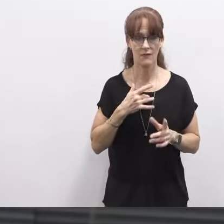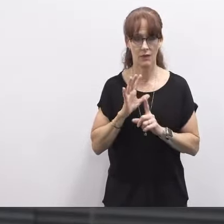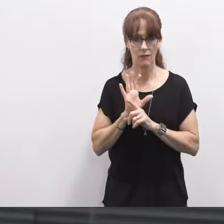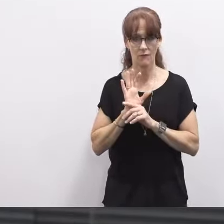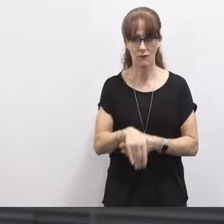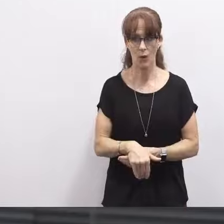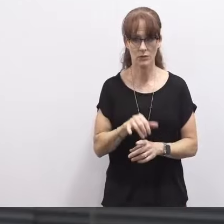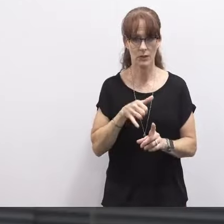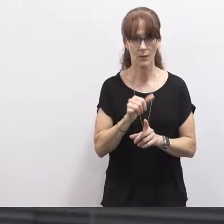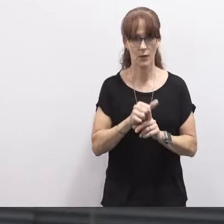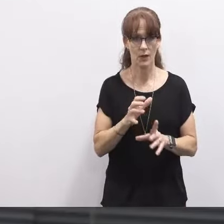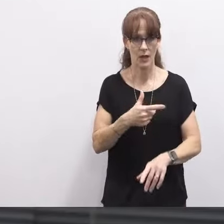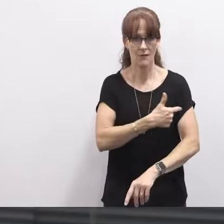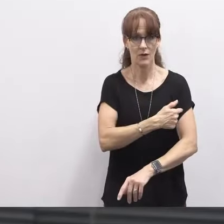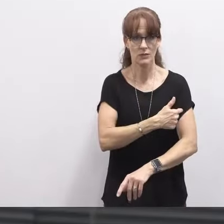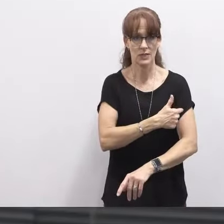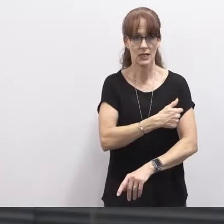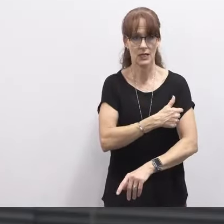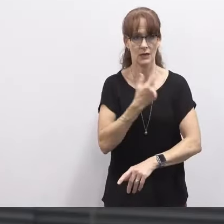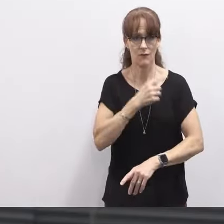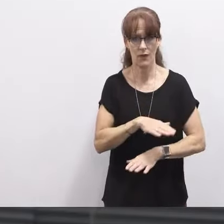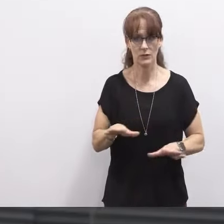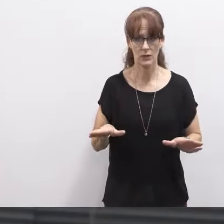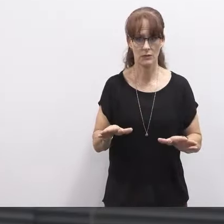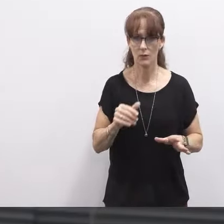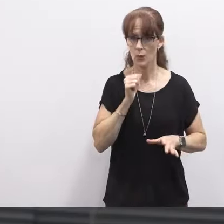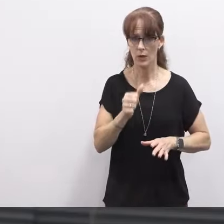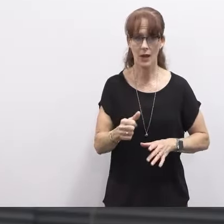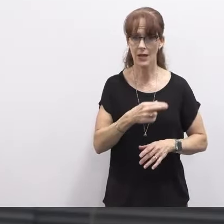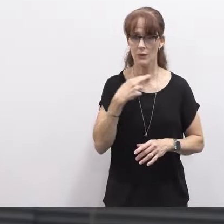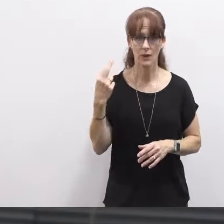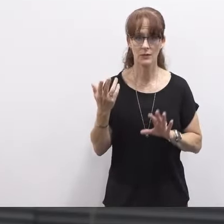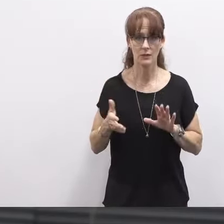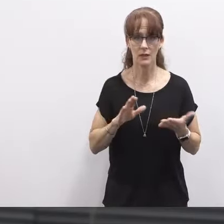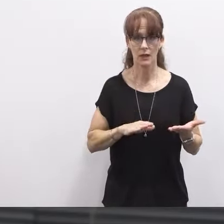into taking a vaccine shot for their children who are not at risk of dying from COVID.